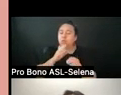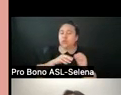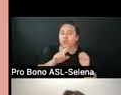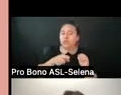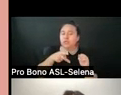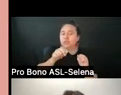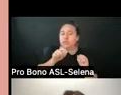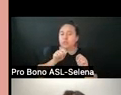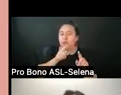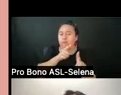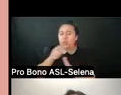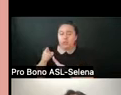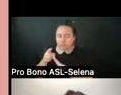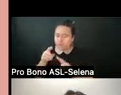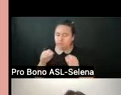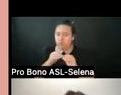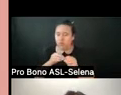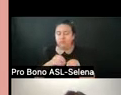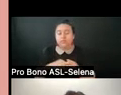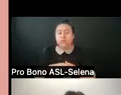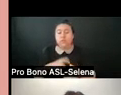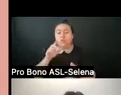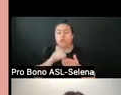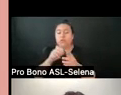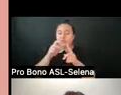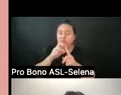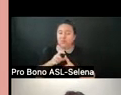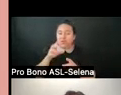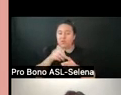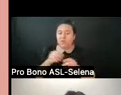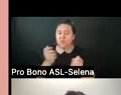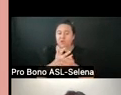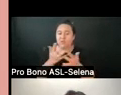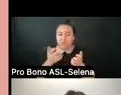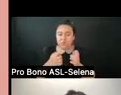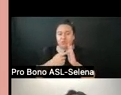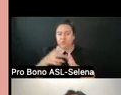Depending on your film's approach, those 1,000 words should include everything you plan to show on